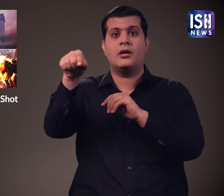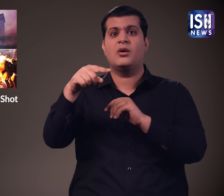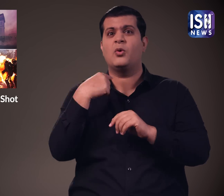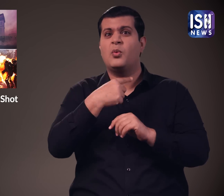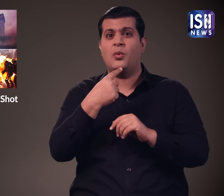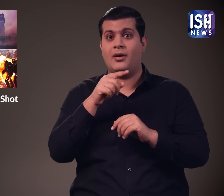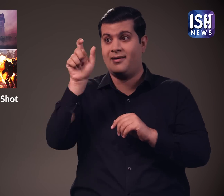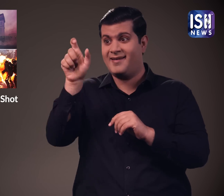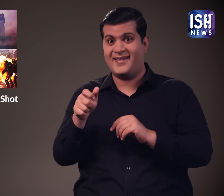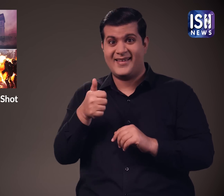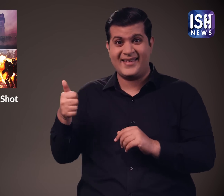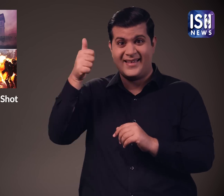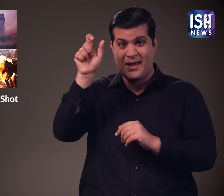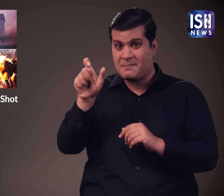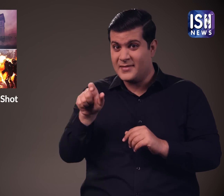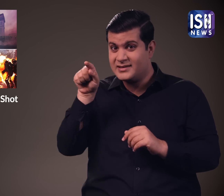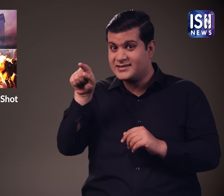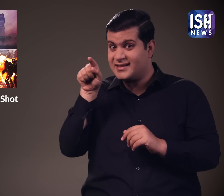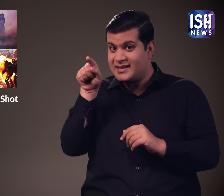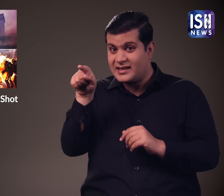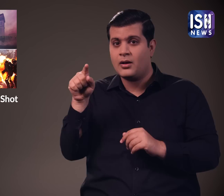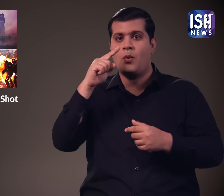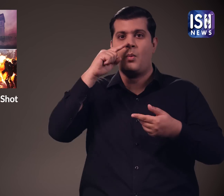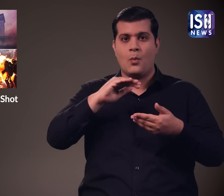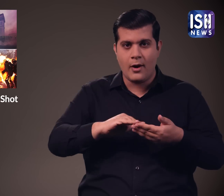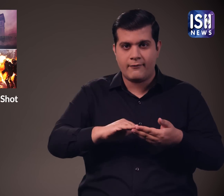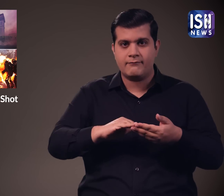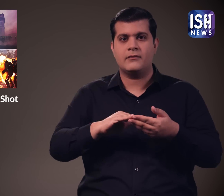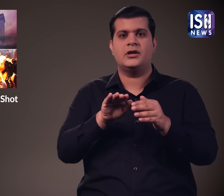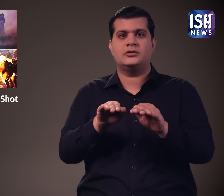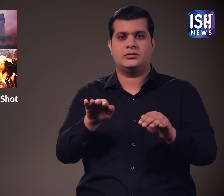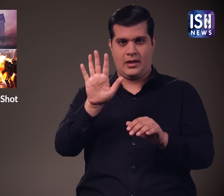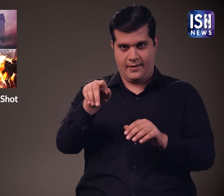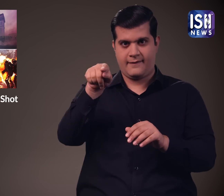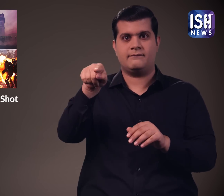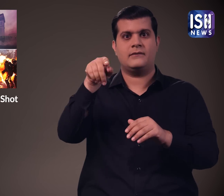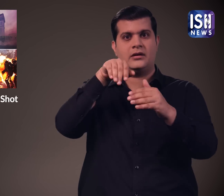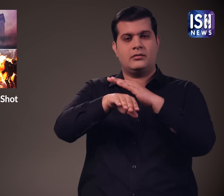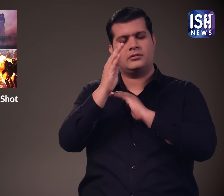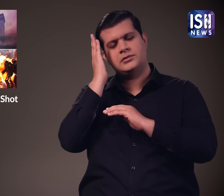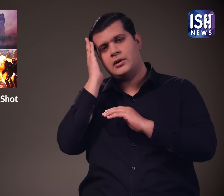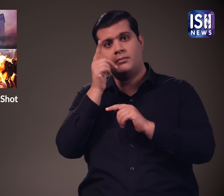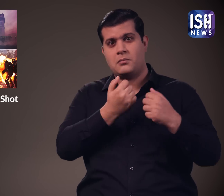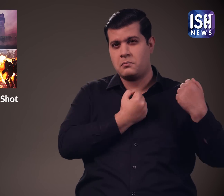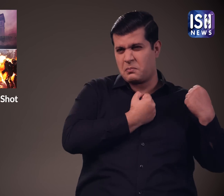The Mayor's wife and children were asleep at that time.